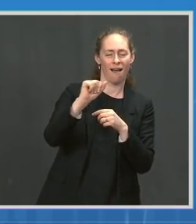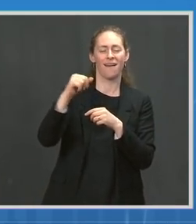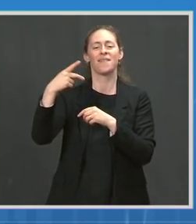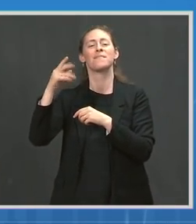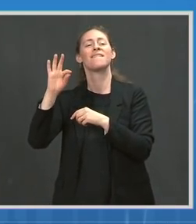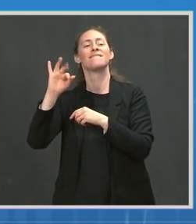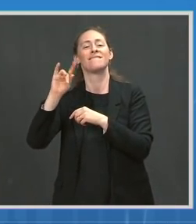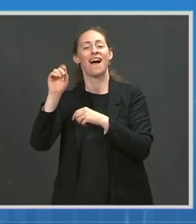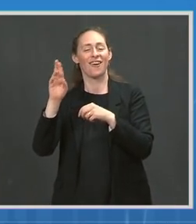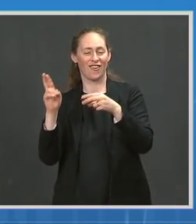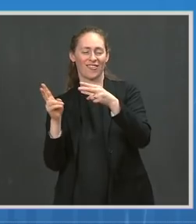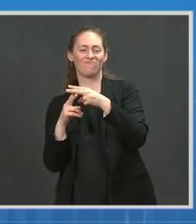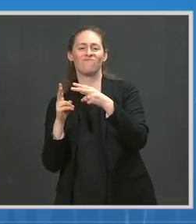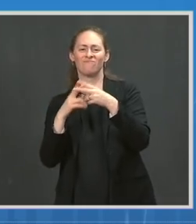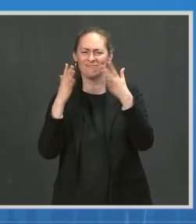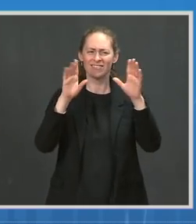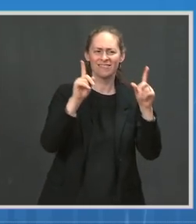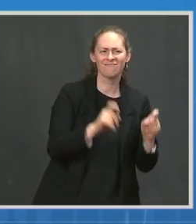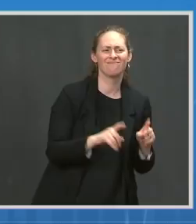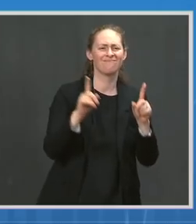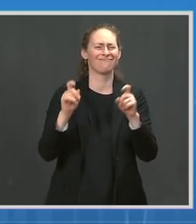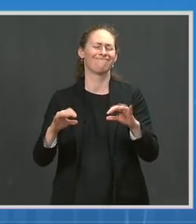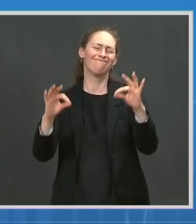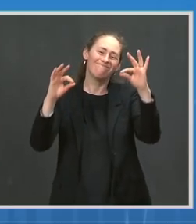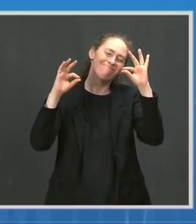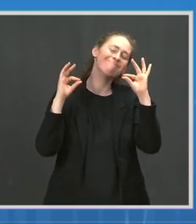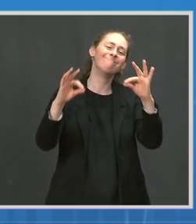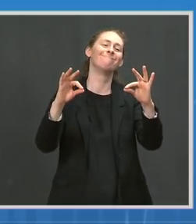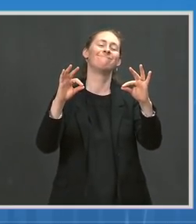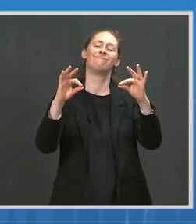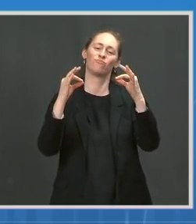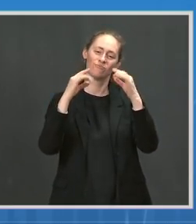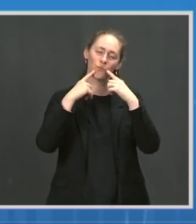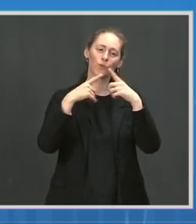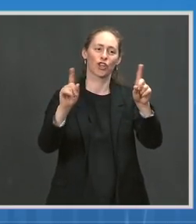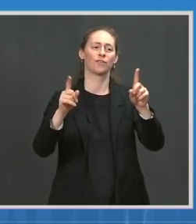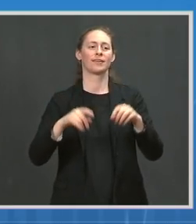Next slide. The same holds true for J&J.